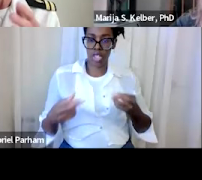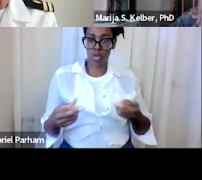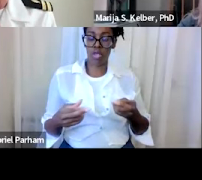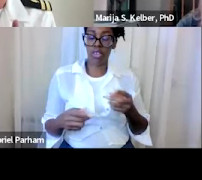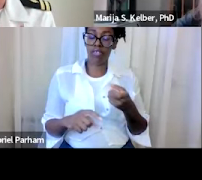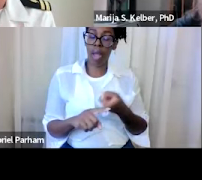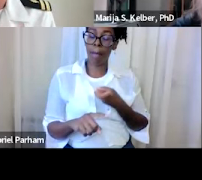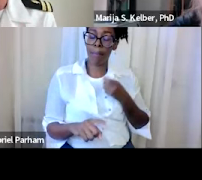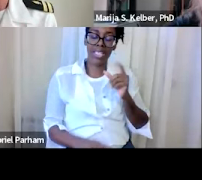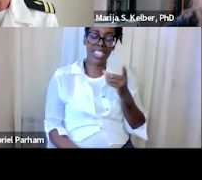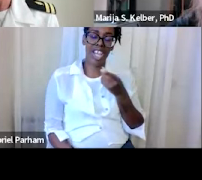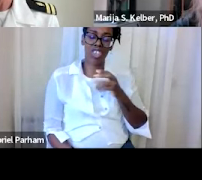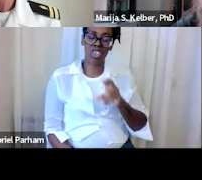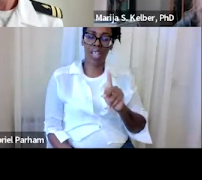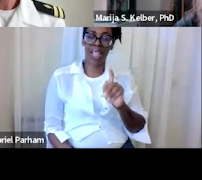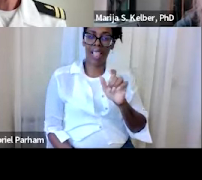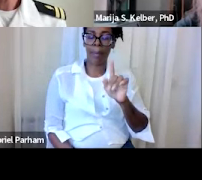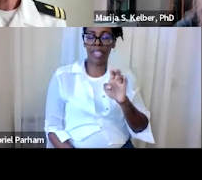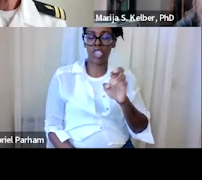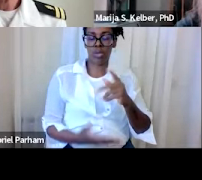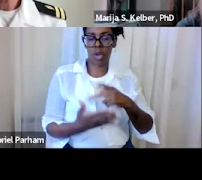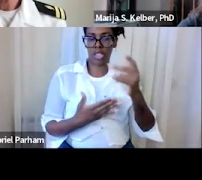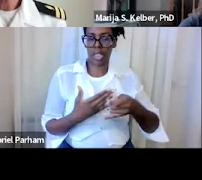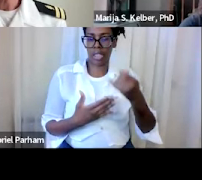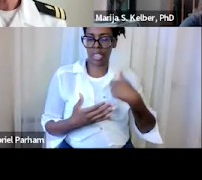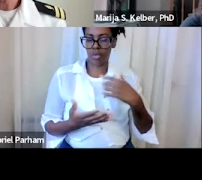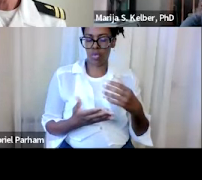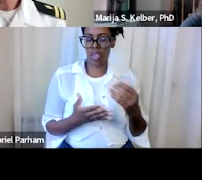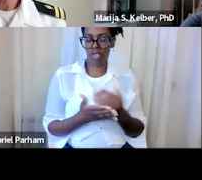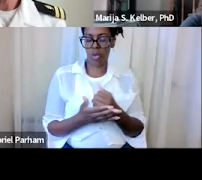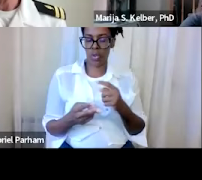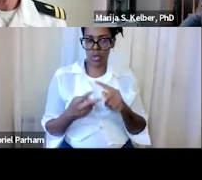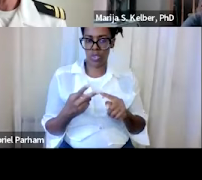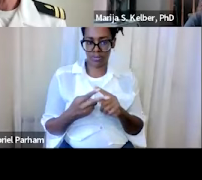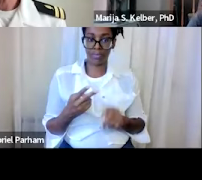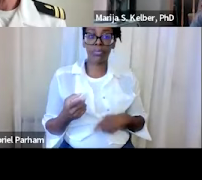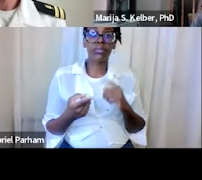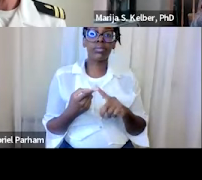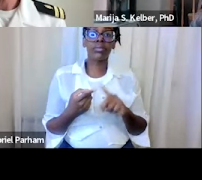that Dr. Kelber just reviewed for all of us. So the first of those two is,